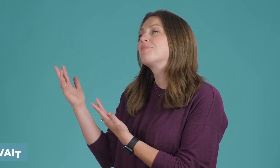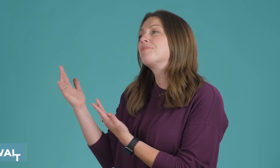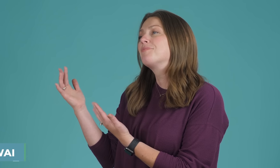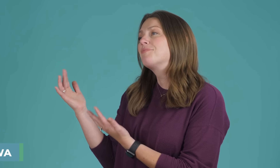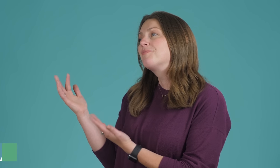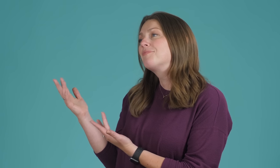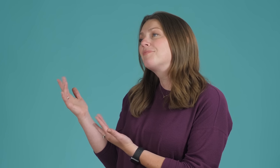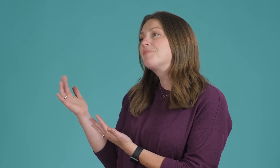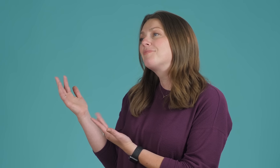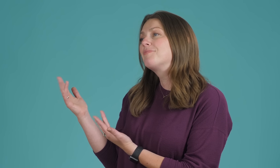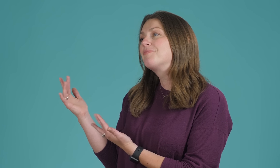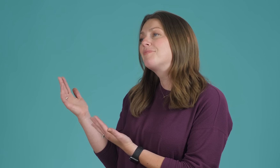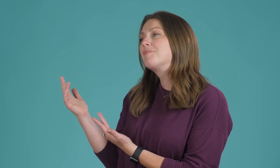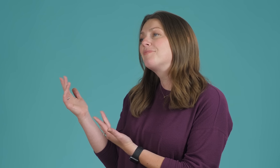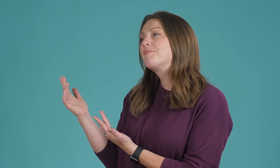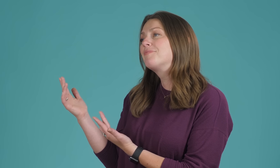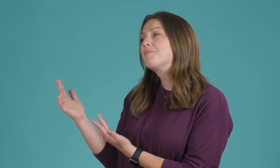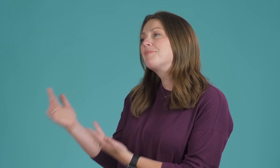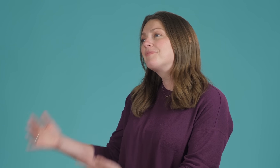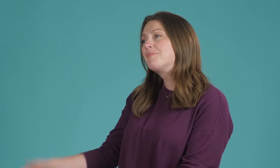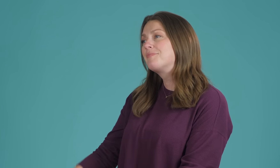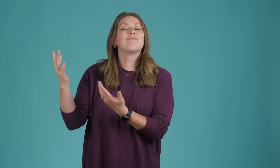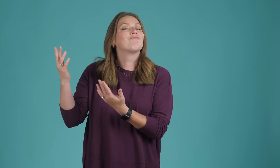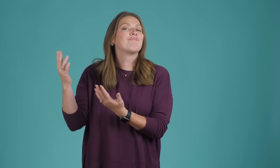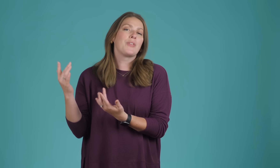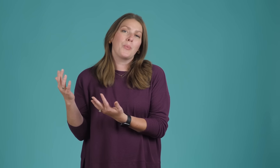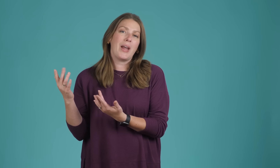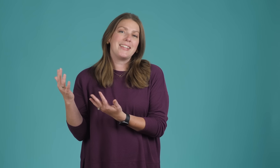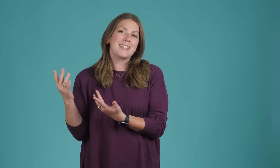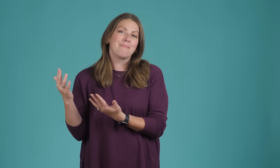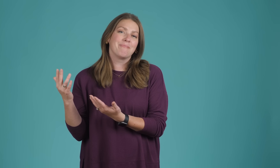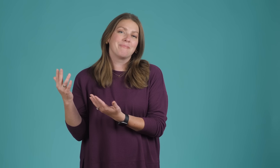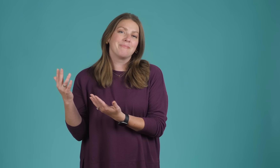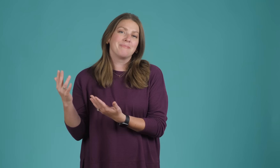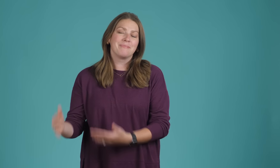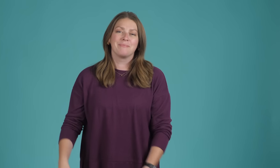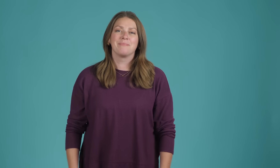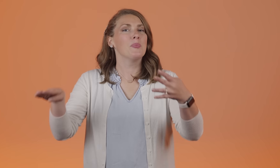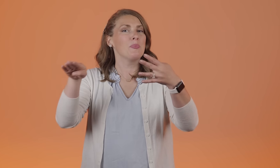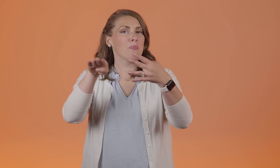Your fingers are wiggling to the side. Wait.